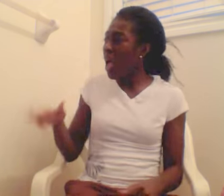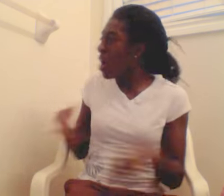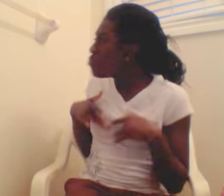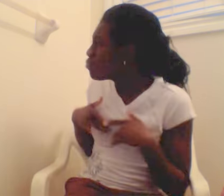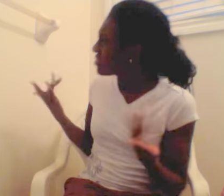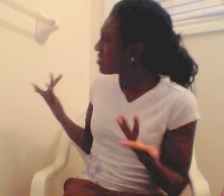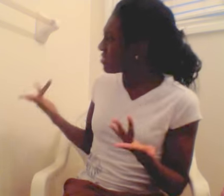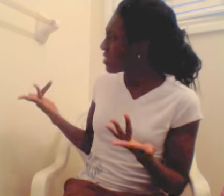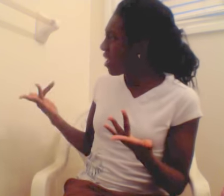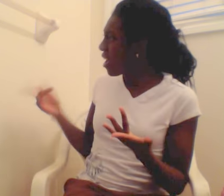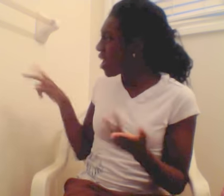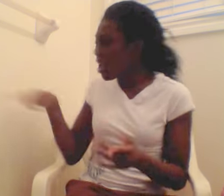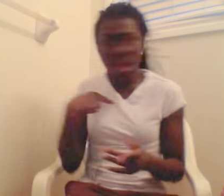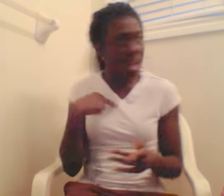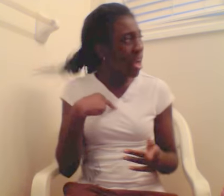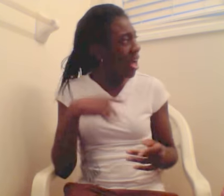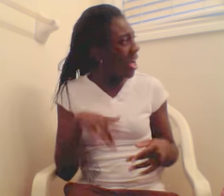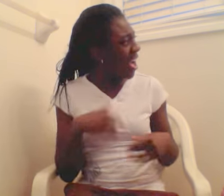Constructed Action (body position), Conversational Regulators (eye contact, I see, ok)